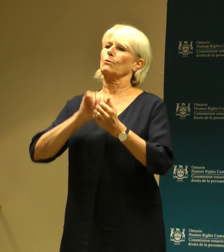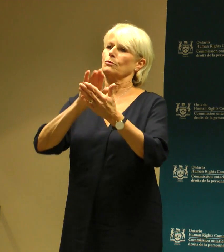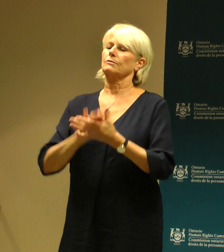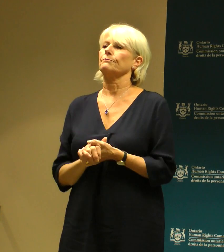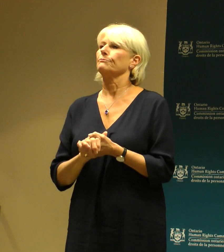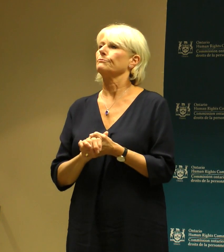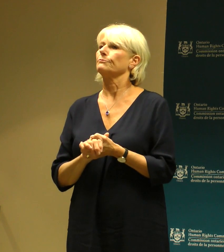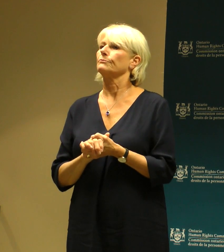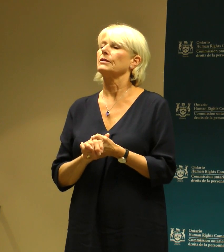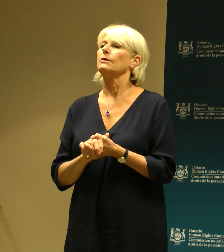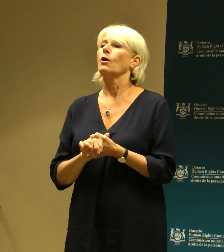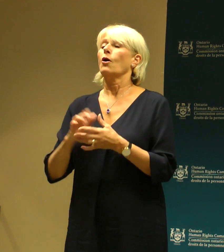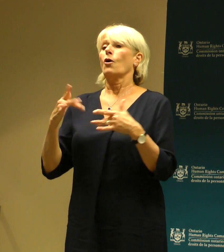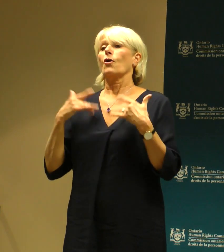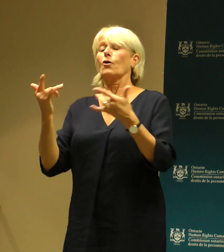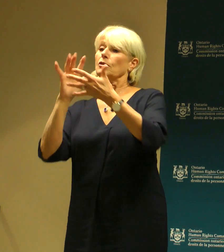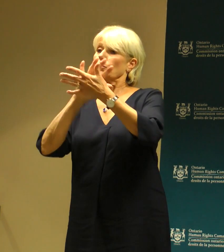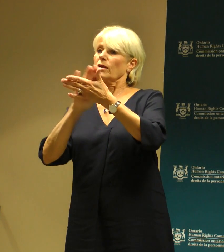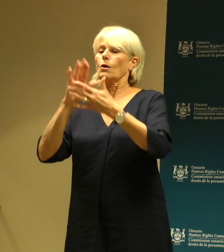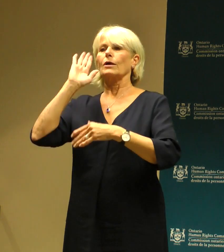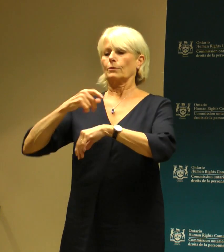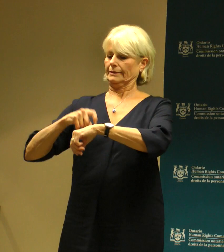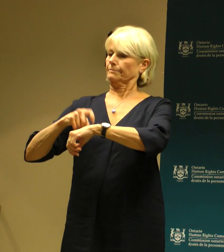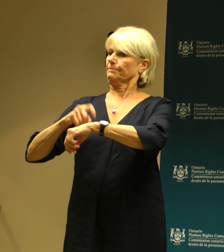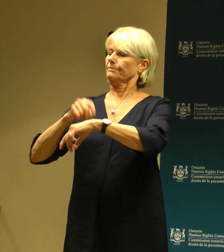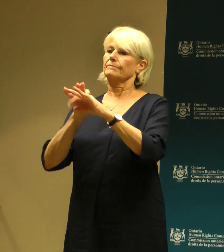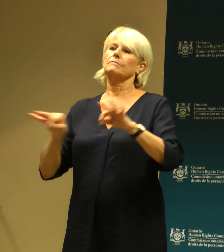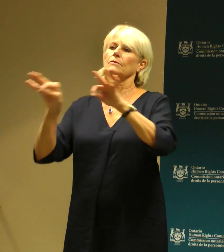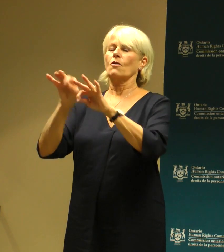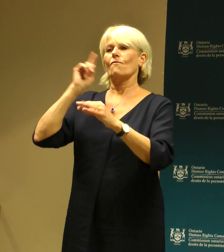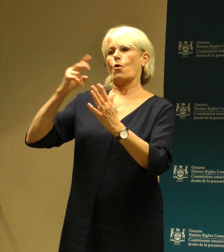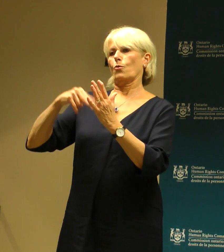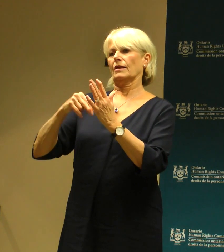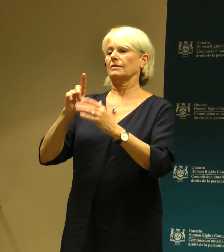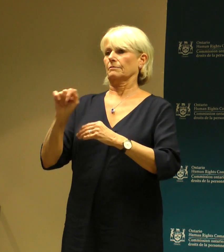In terms of early screening, we know that time is of the essence when it comes to reading disabilities.